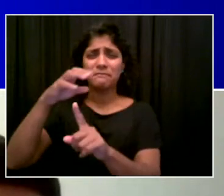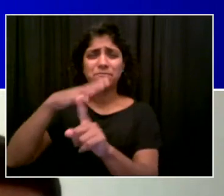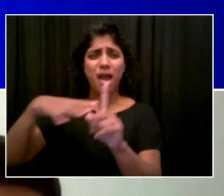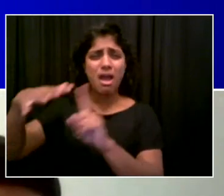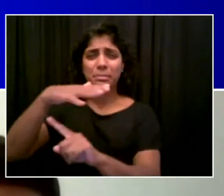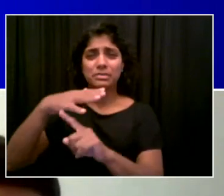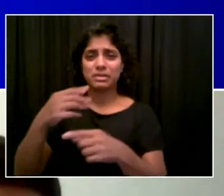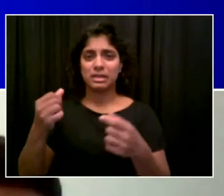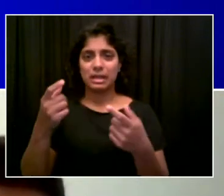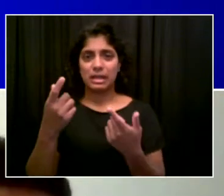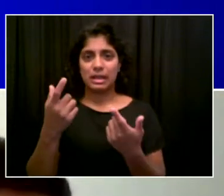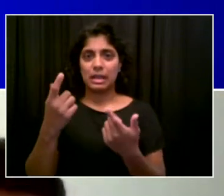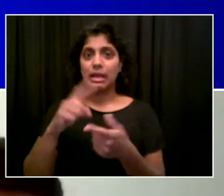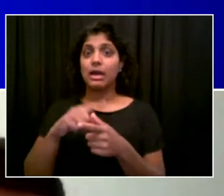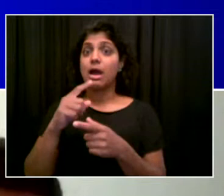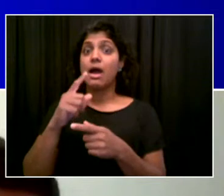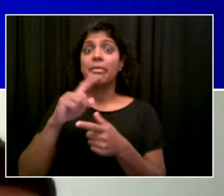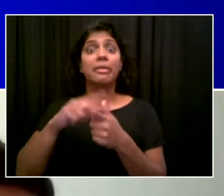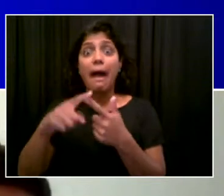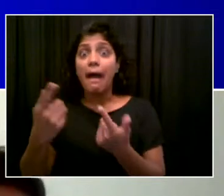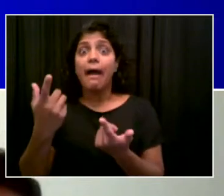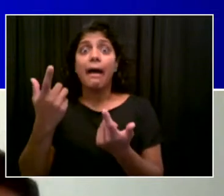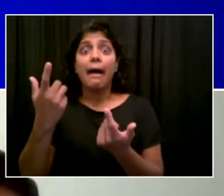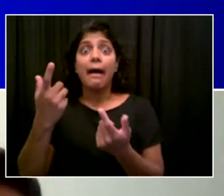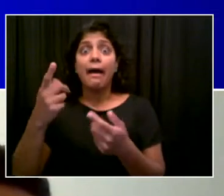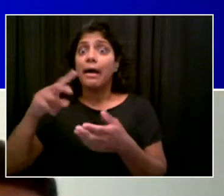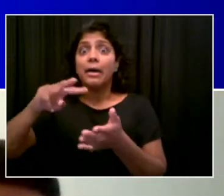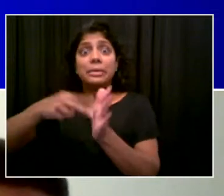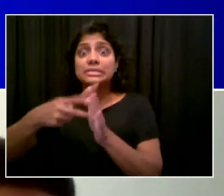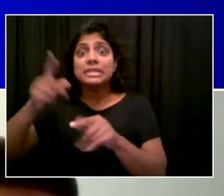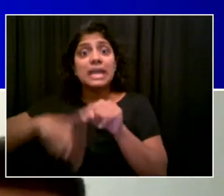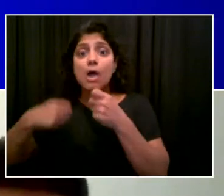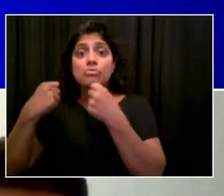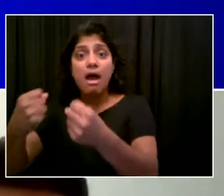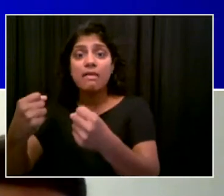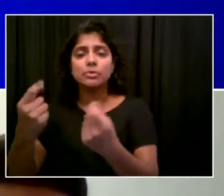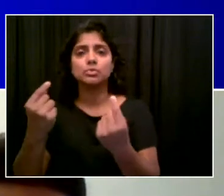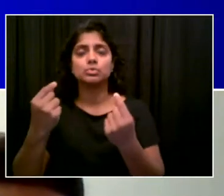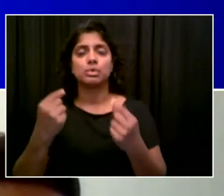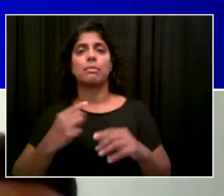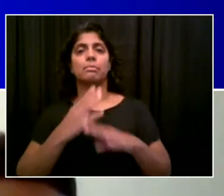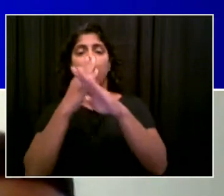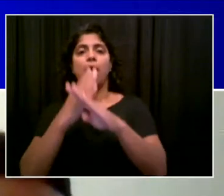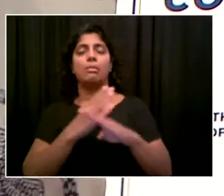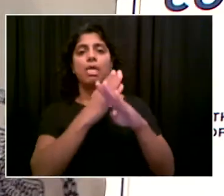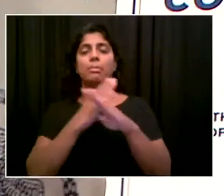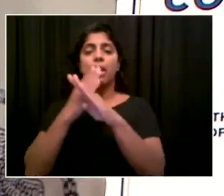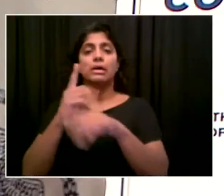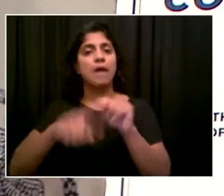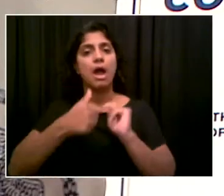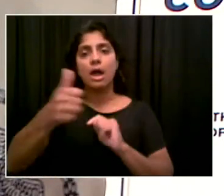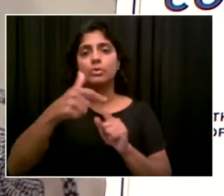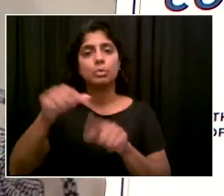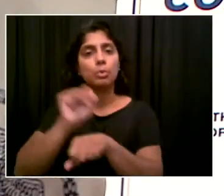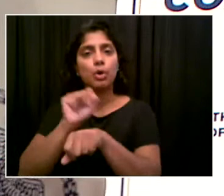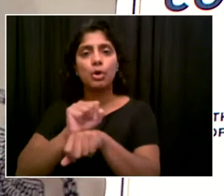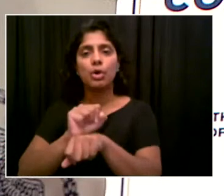AND TRAFFIC EVERYWHERE. THER IES NOT CAN IT BE A RECOVERY IF PEOPLE CAN'T GET AROUND. ANTHK YOU, WE